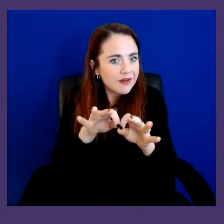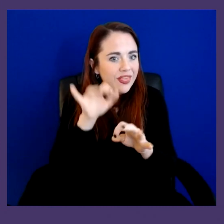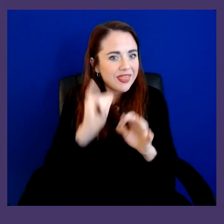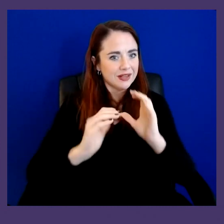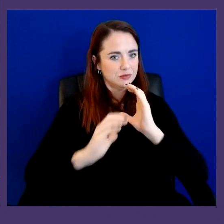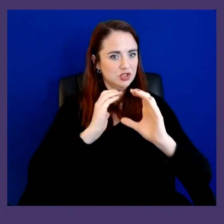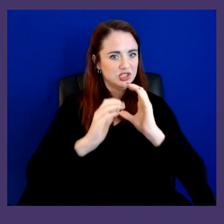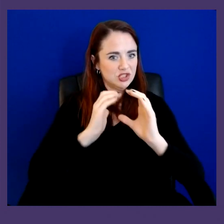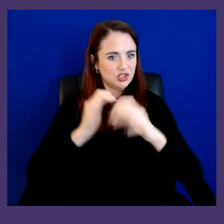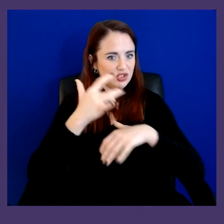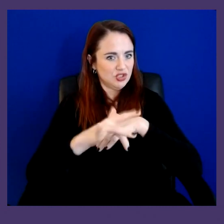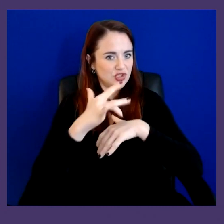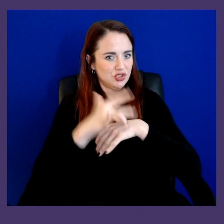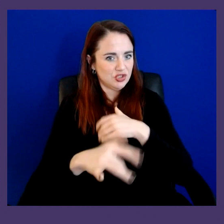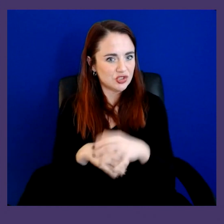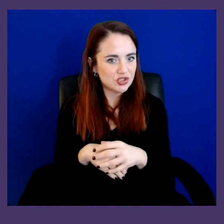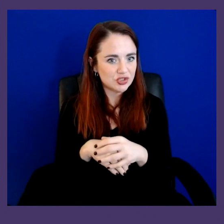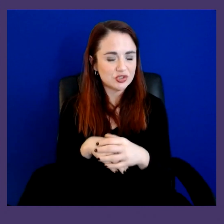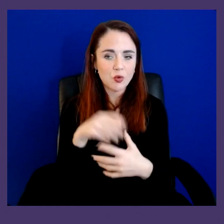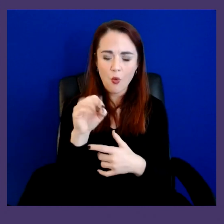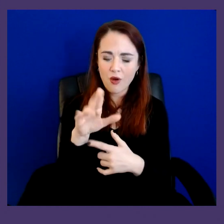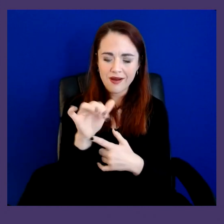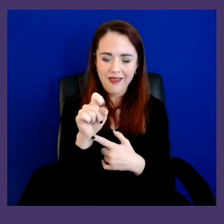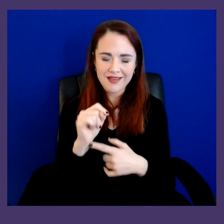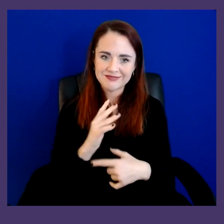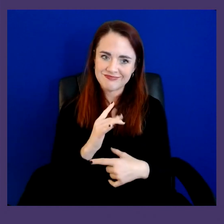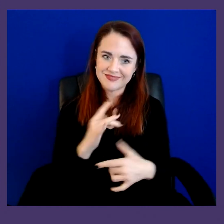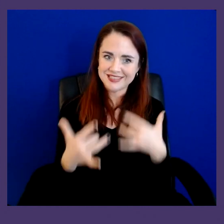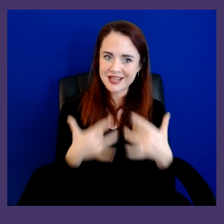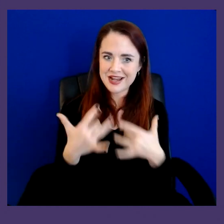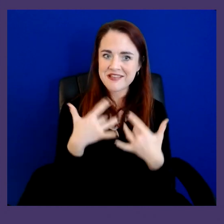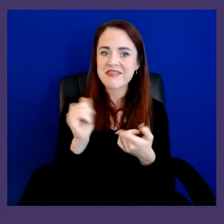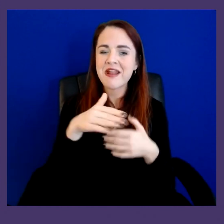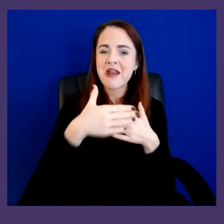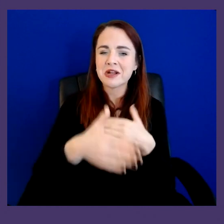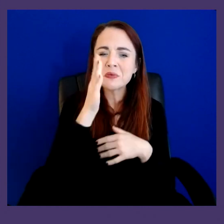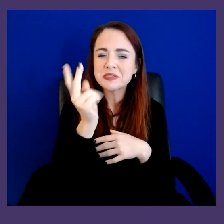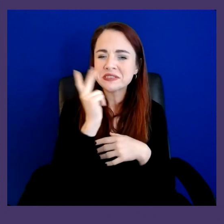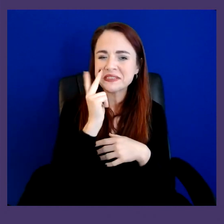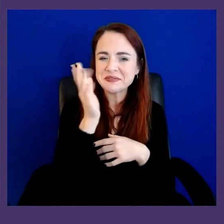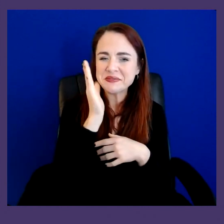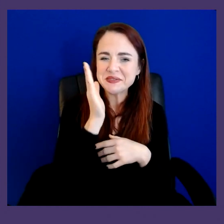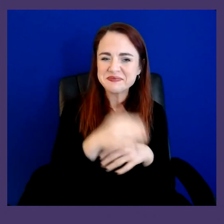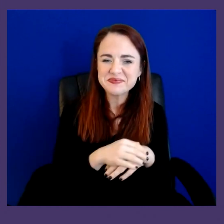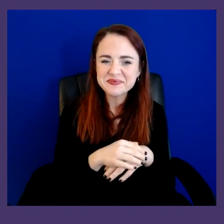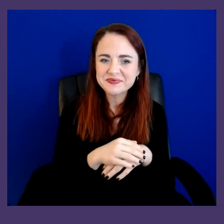AuraCast is really exciting and that's what's on the horizon. That's amazing technology, and as we said earlier,